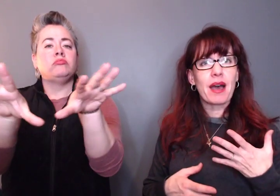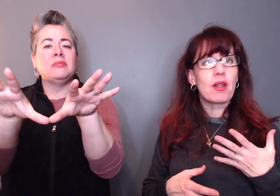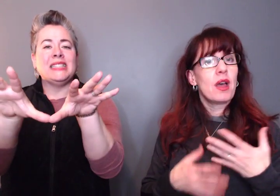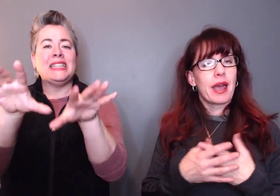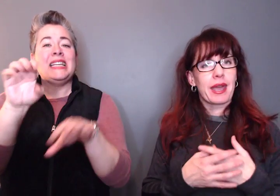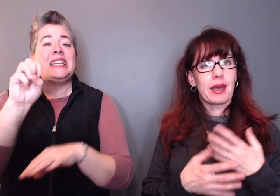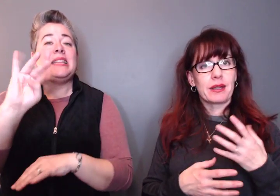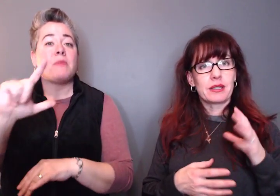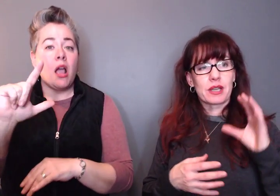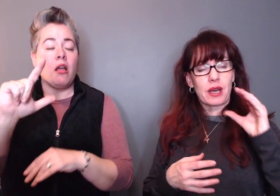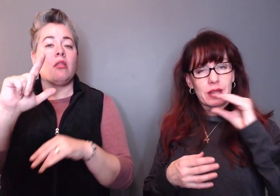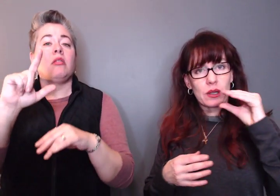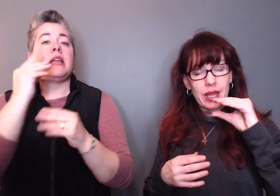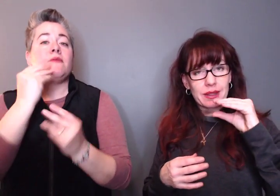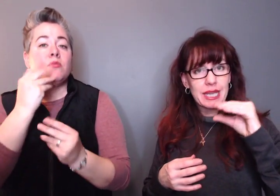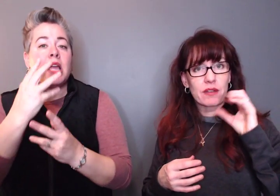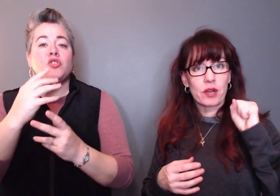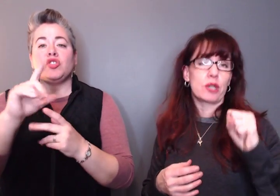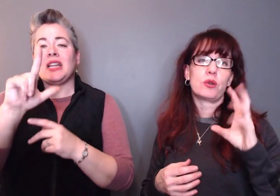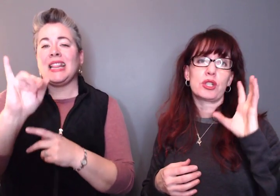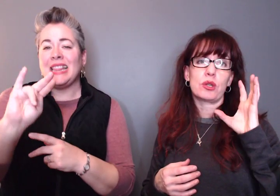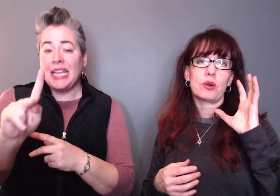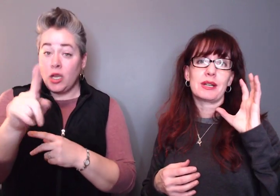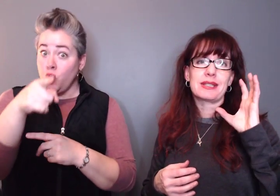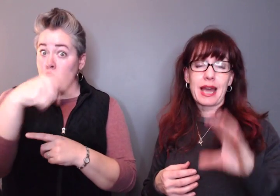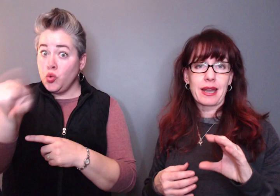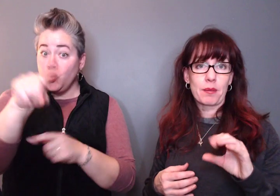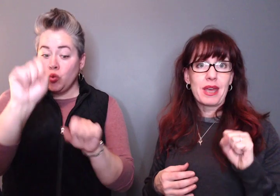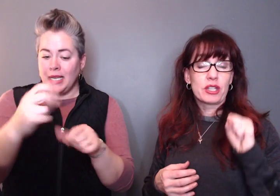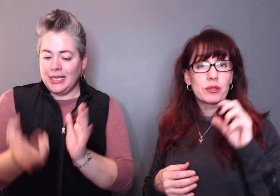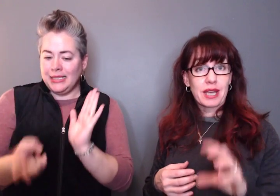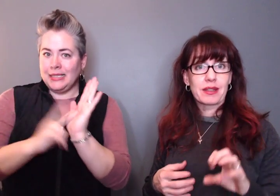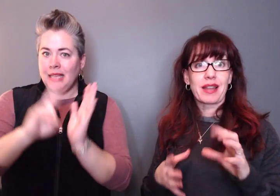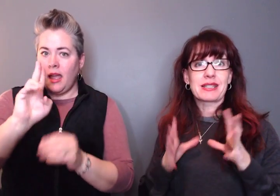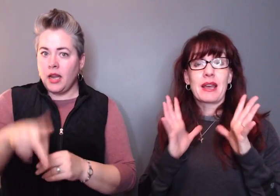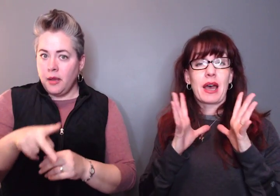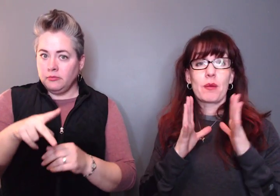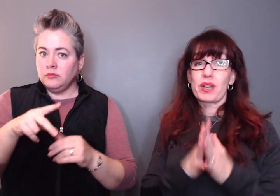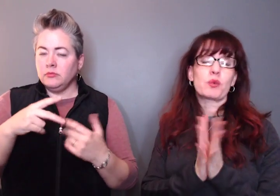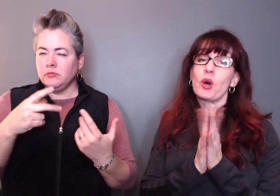and a link for you to sign up to take the class because we're only